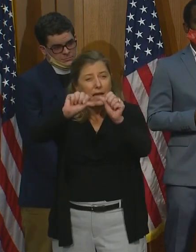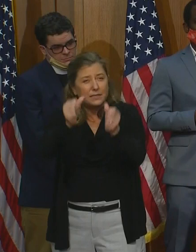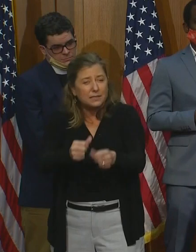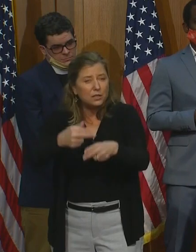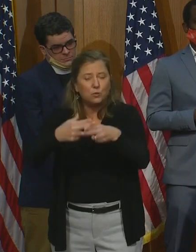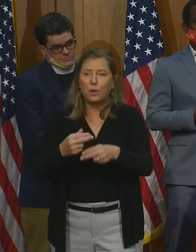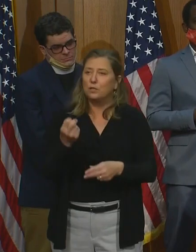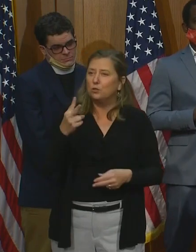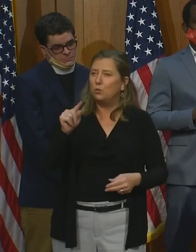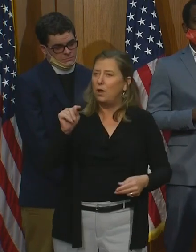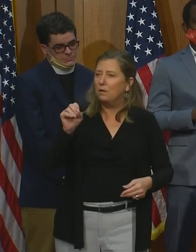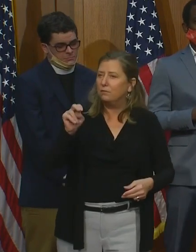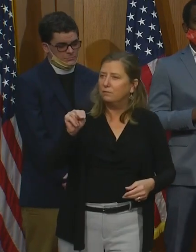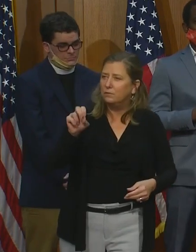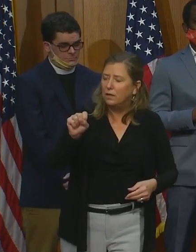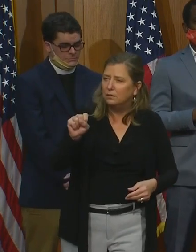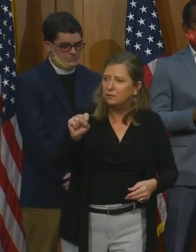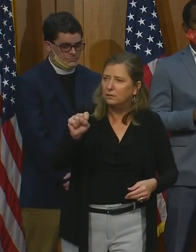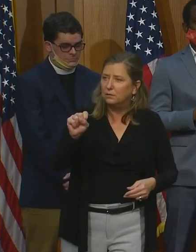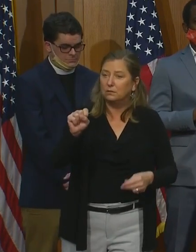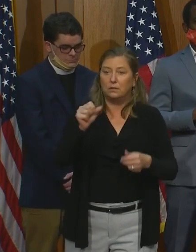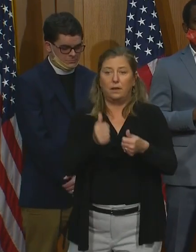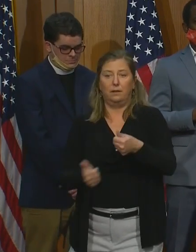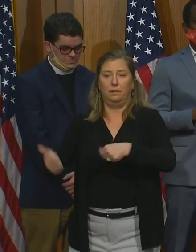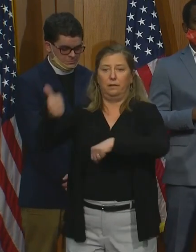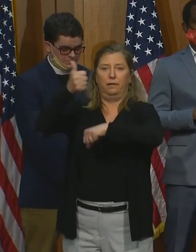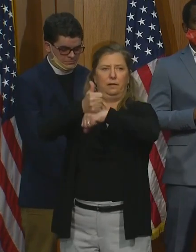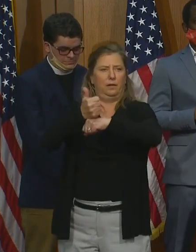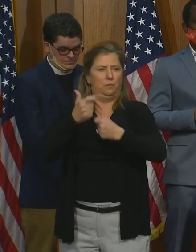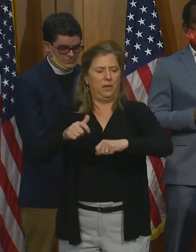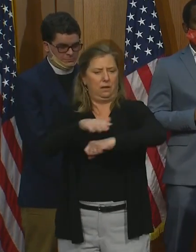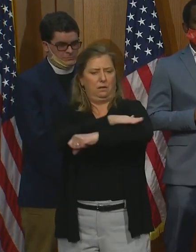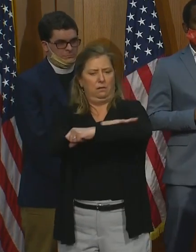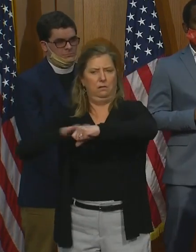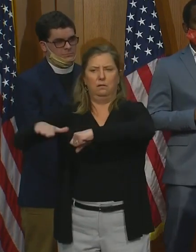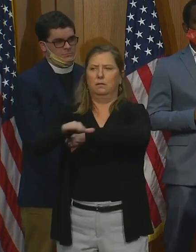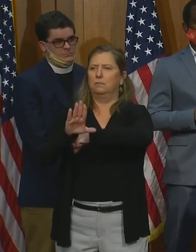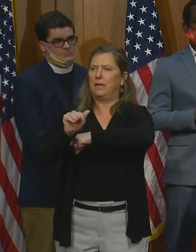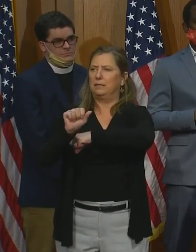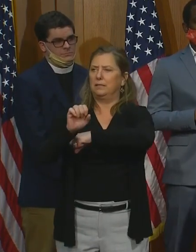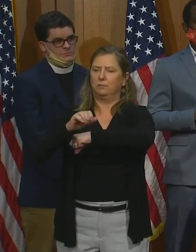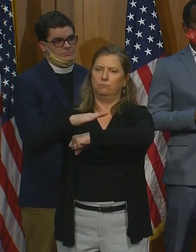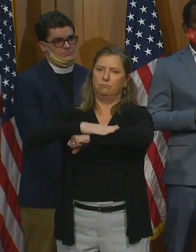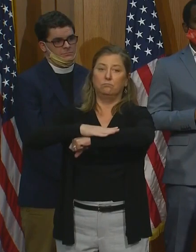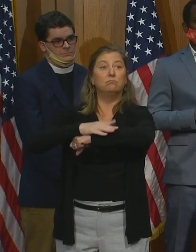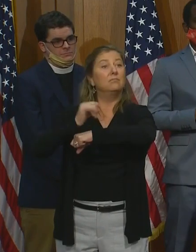ITSELF WEIGHS TWELVE TONNES AND